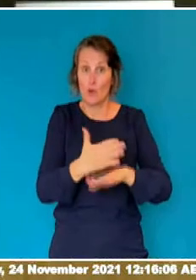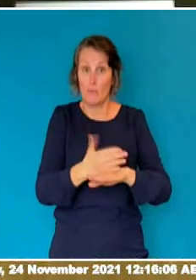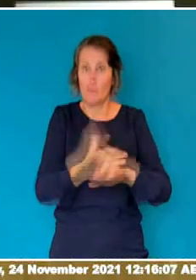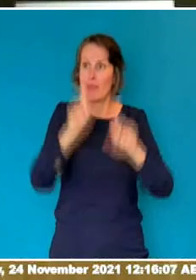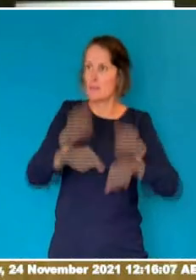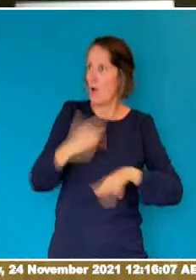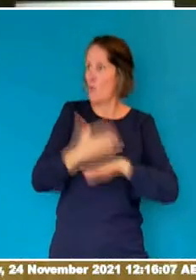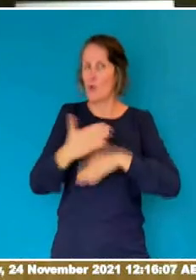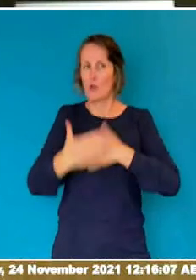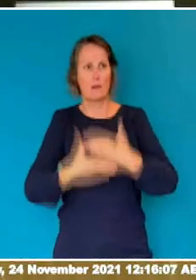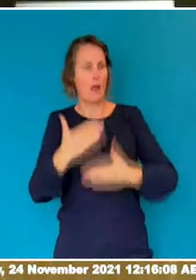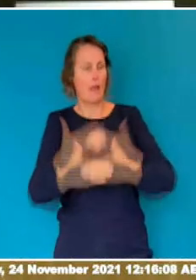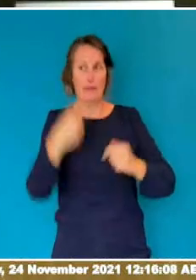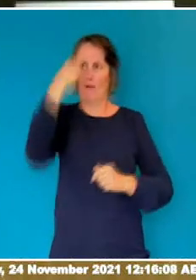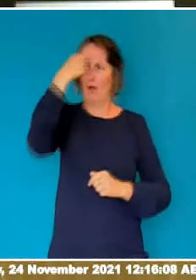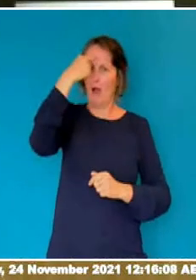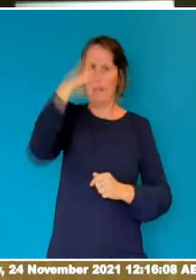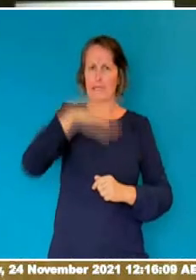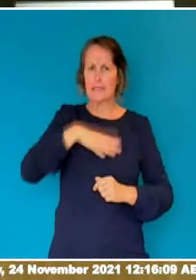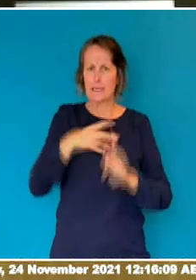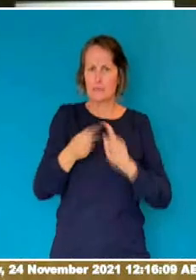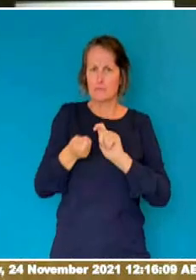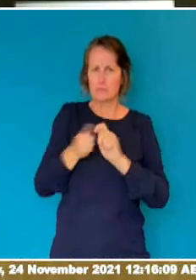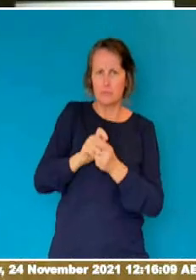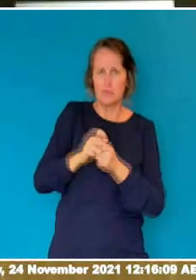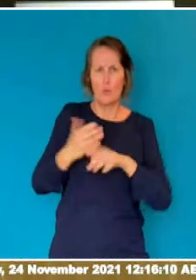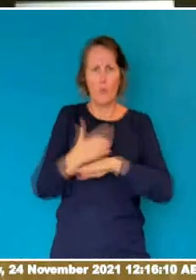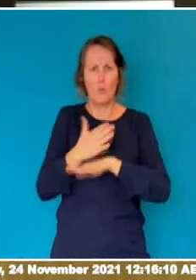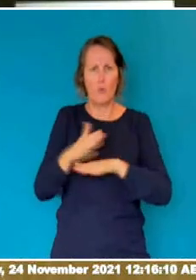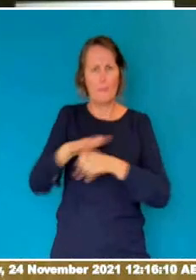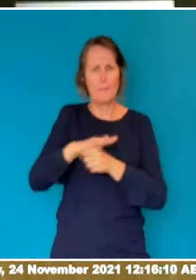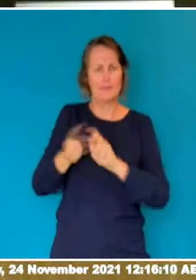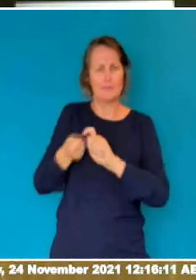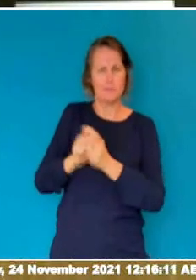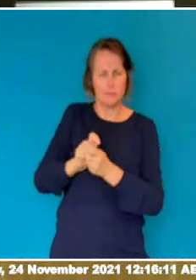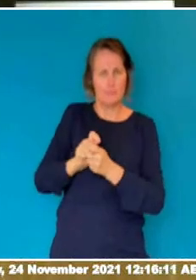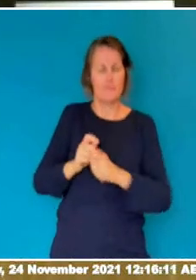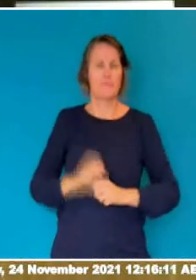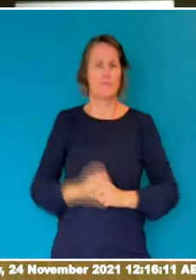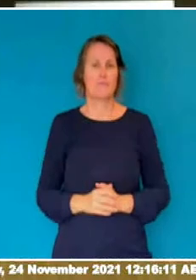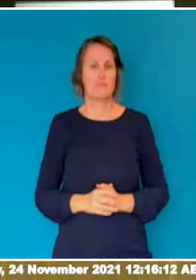In both those scenarios, the ATO links the provision of that adjustment to inherent requirements?